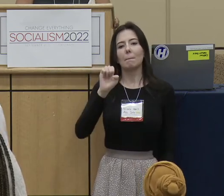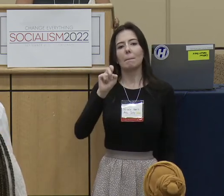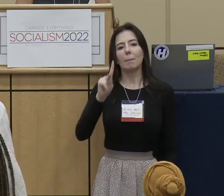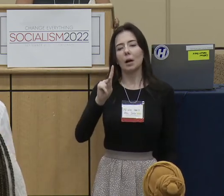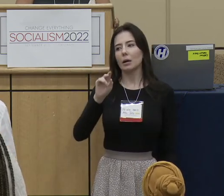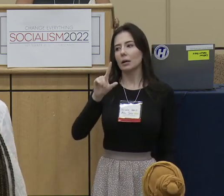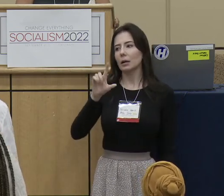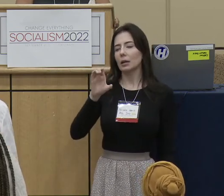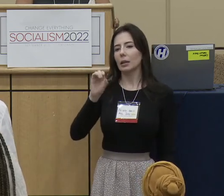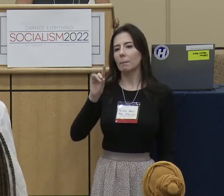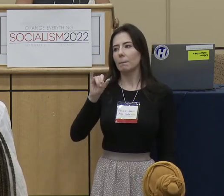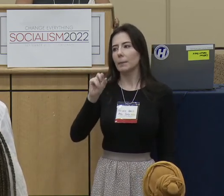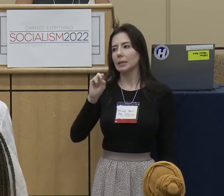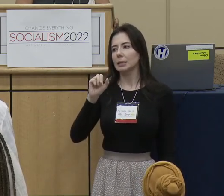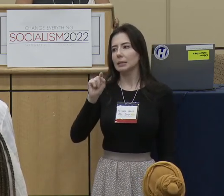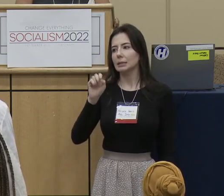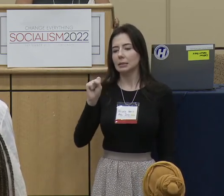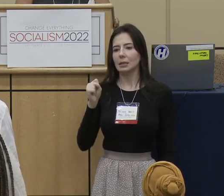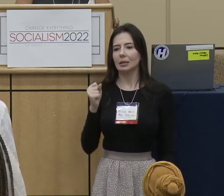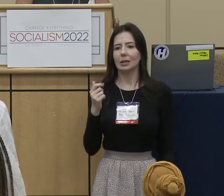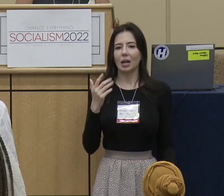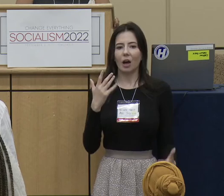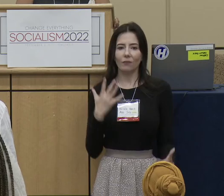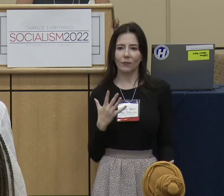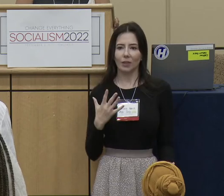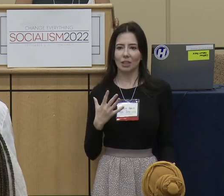are. ≫ Well, my name is Mark